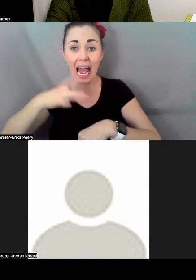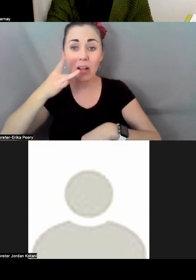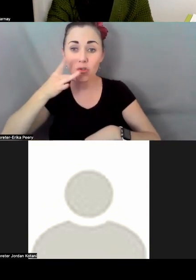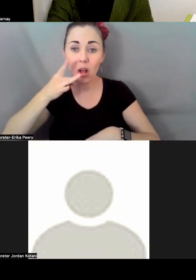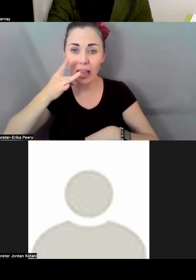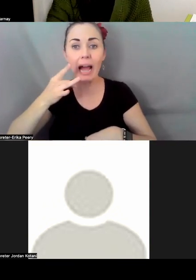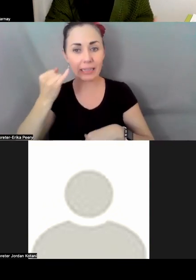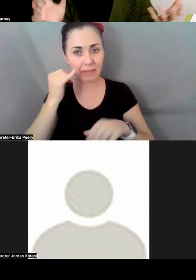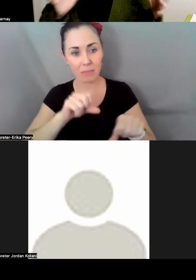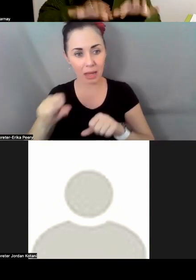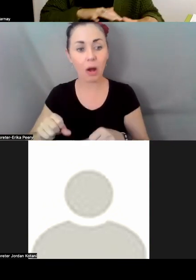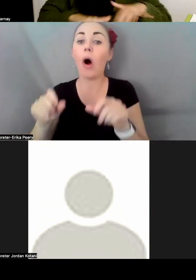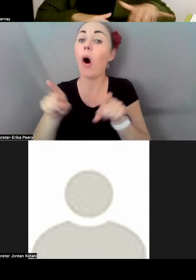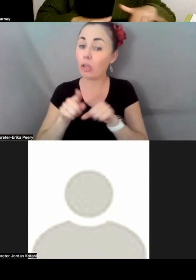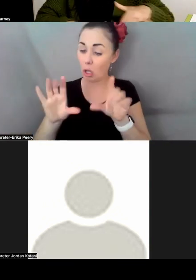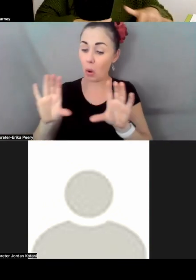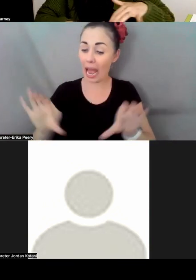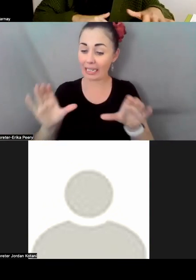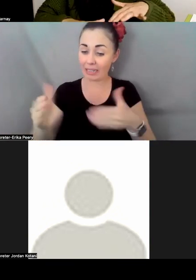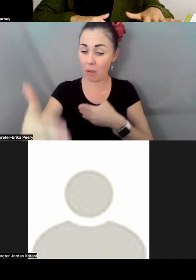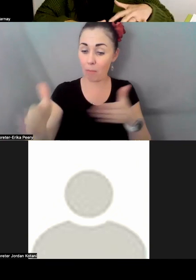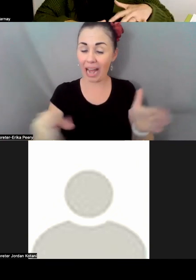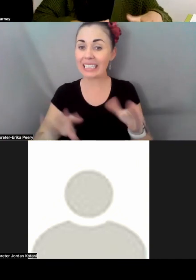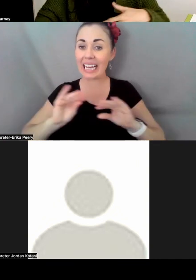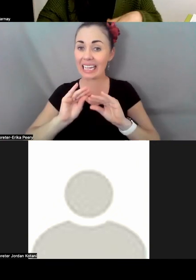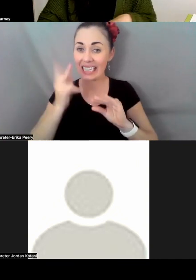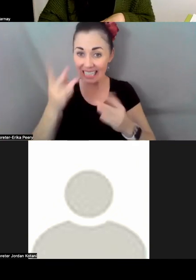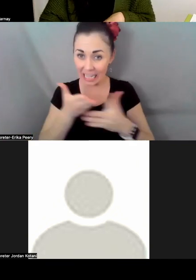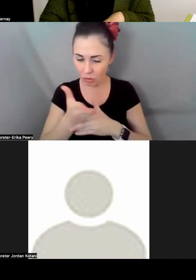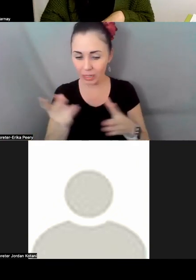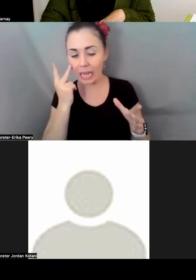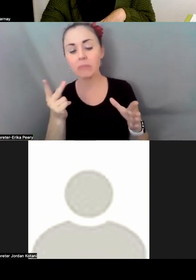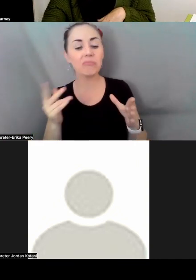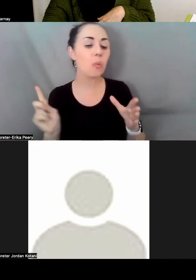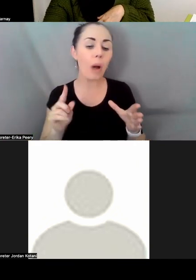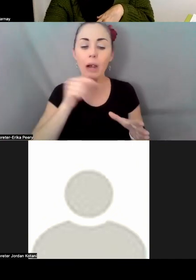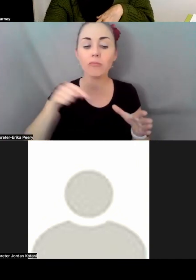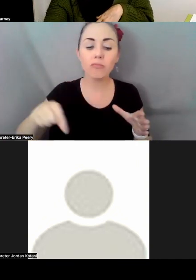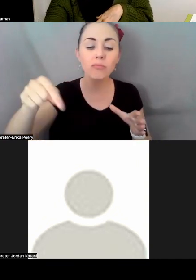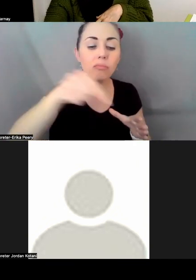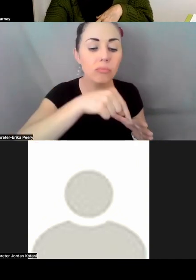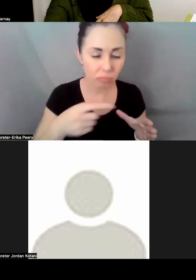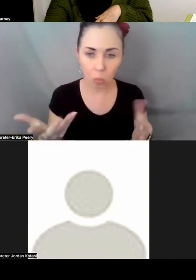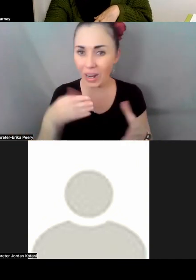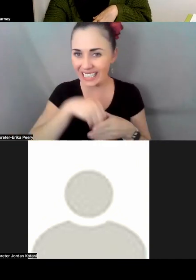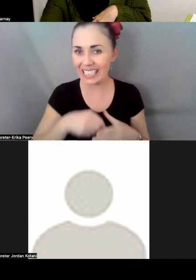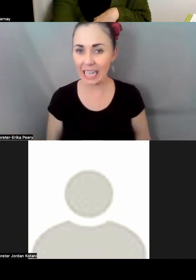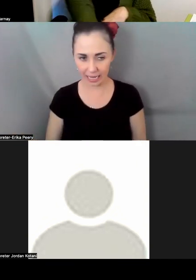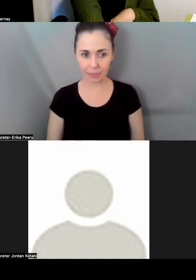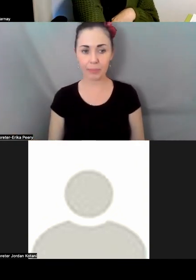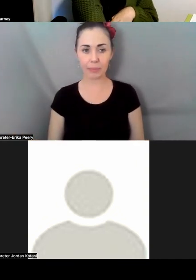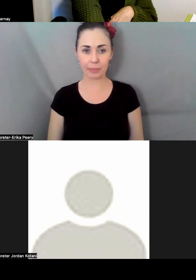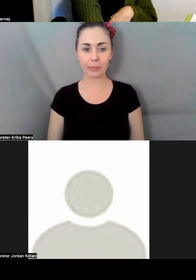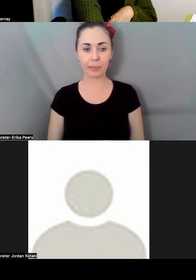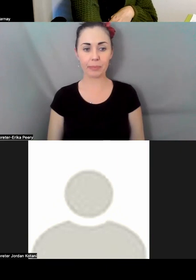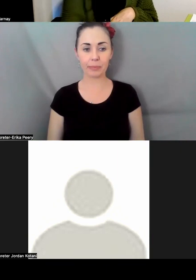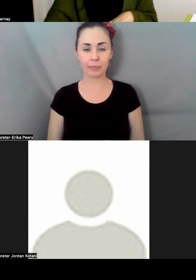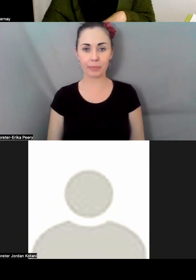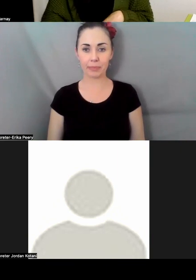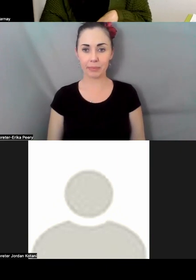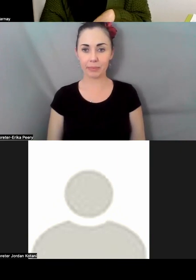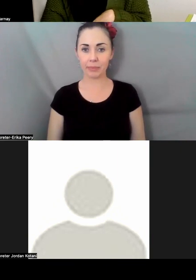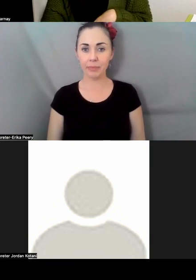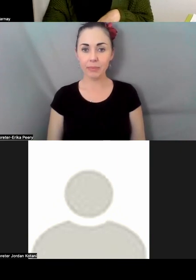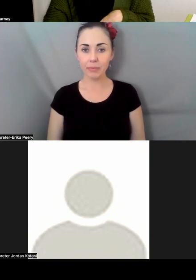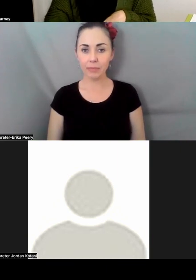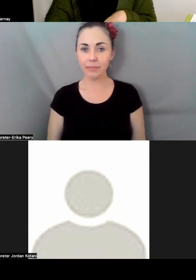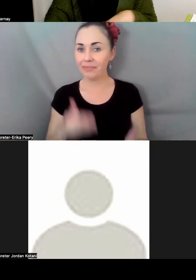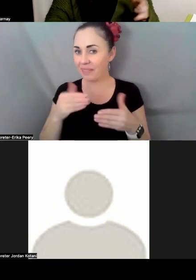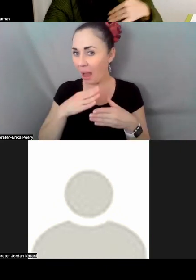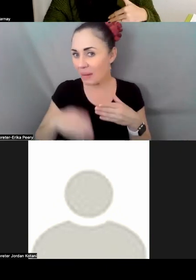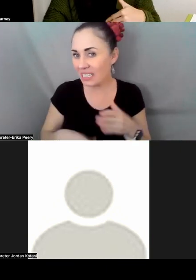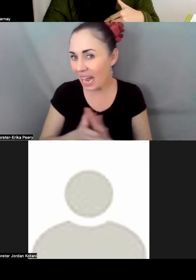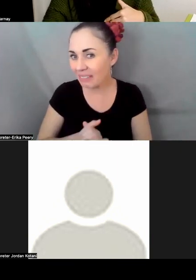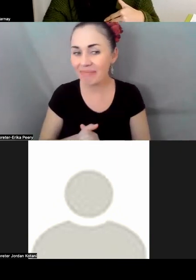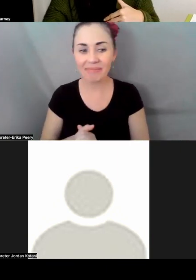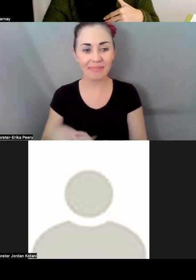Clear boxes for activities to easily locate what is inside of a box. Almost done. Proprioception.